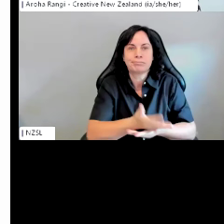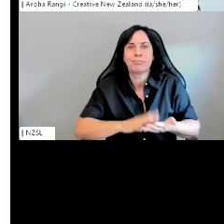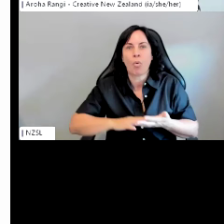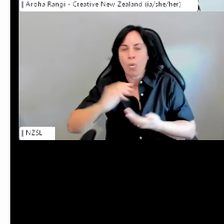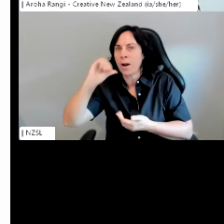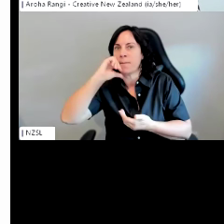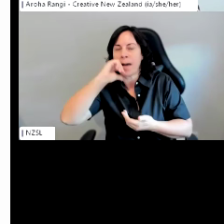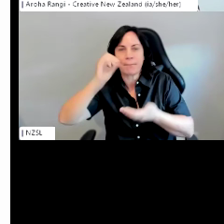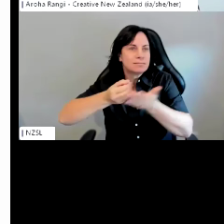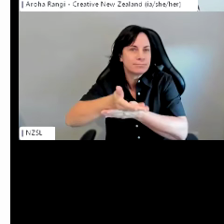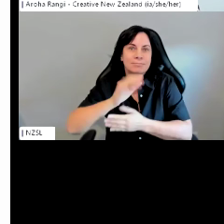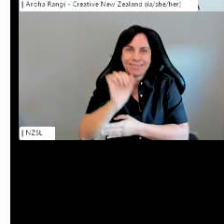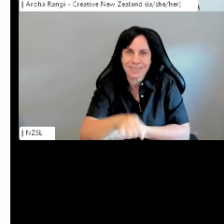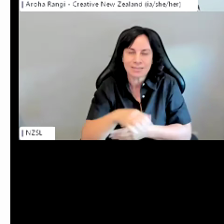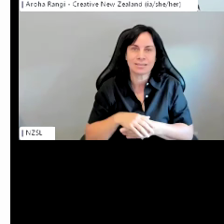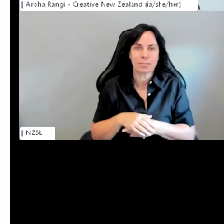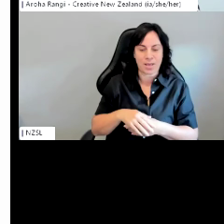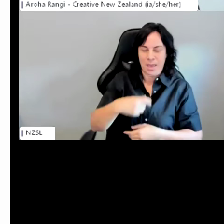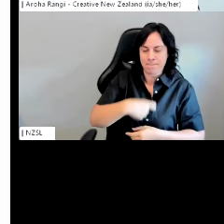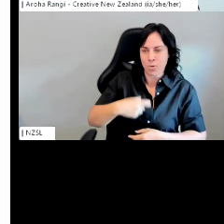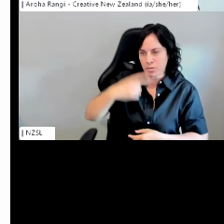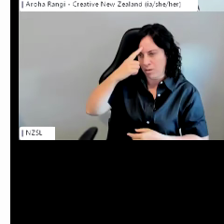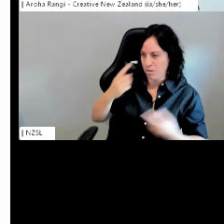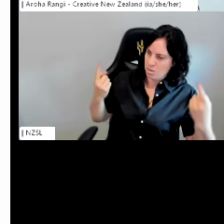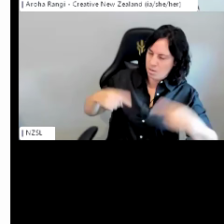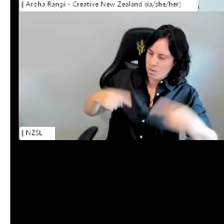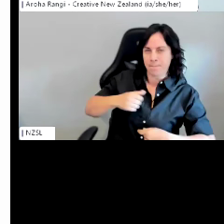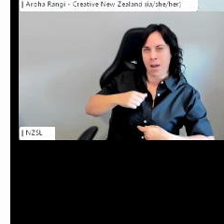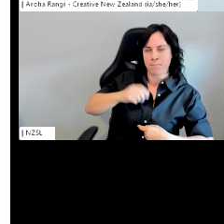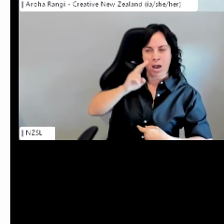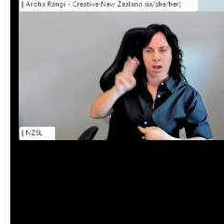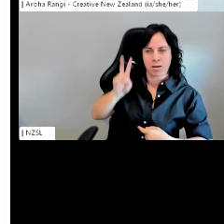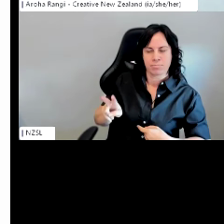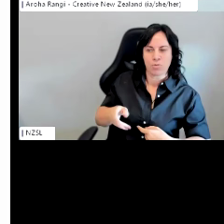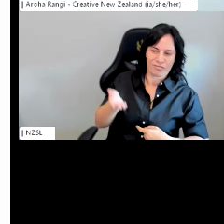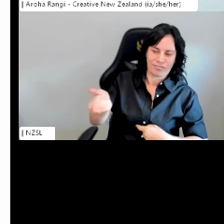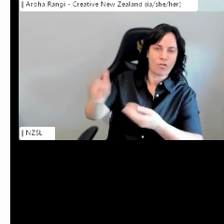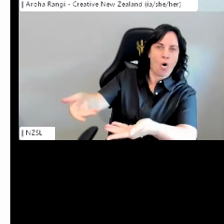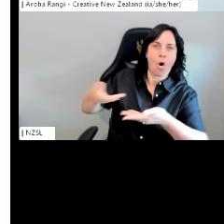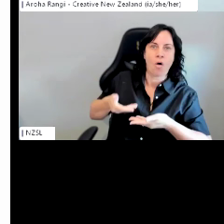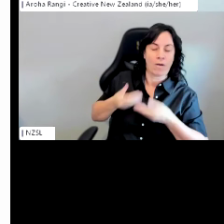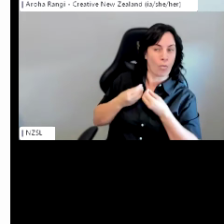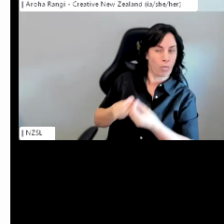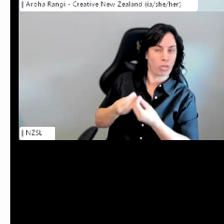that what they their perception of what you're offering is actually worth the money that you're